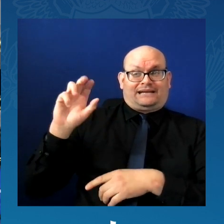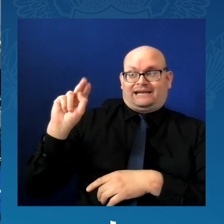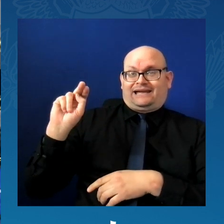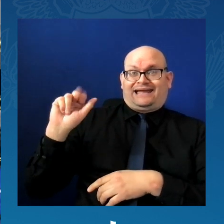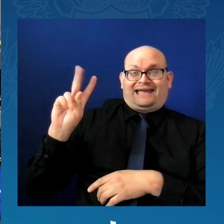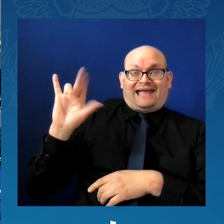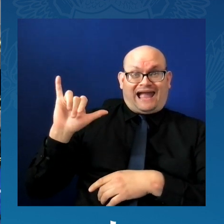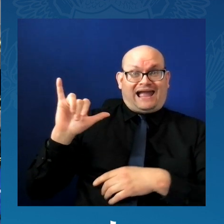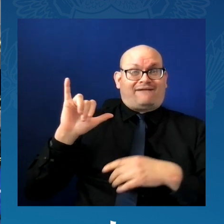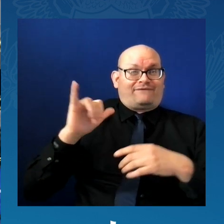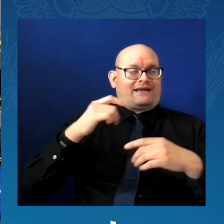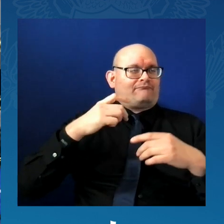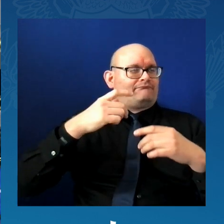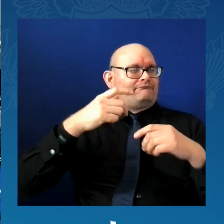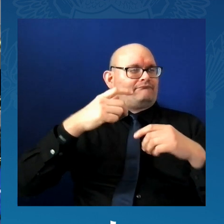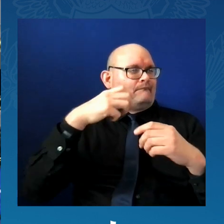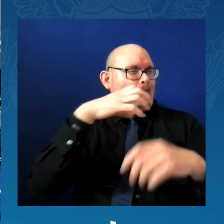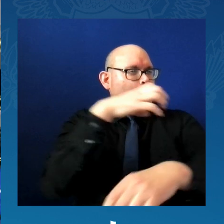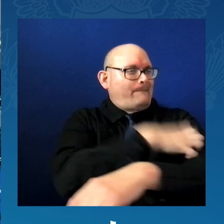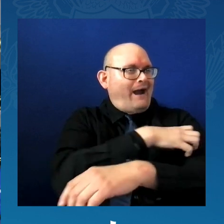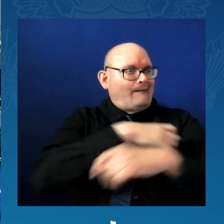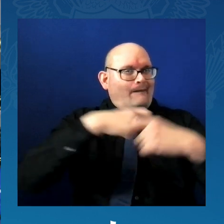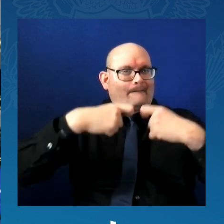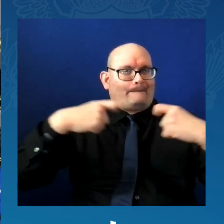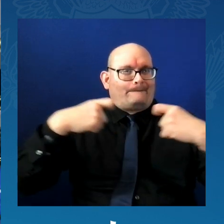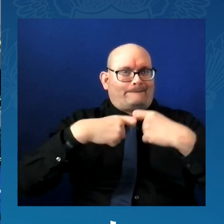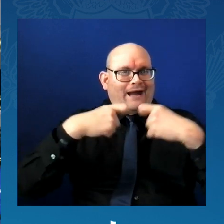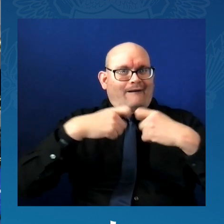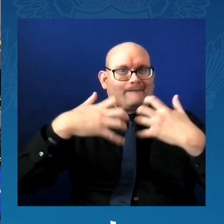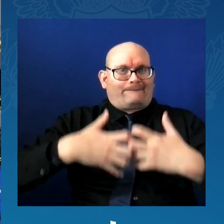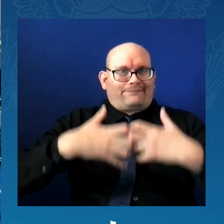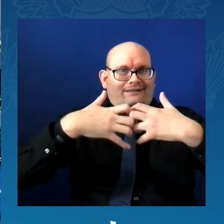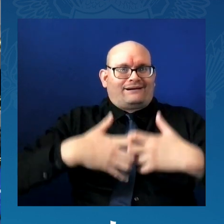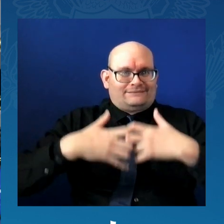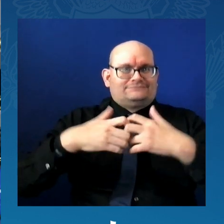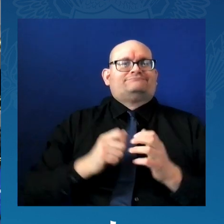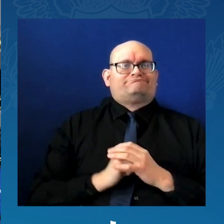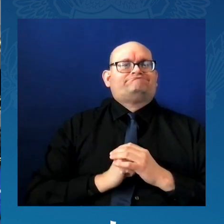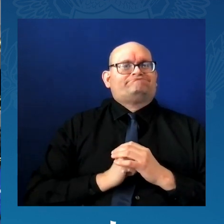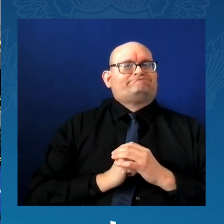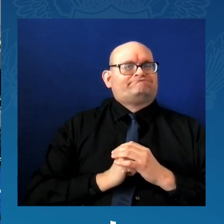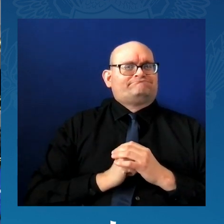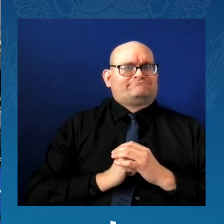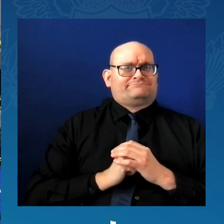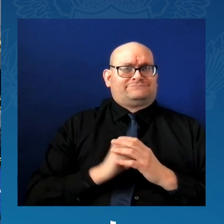MSU Denver. The university that we partner with sent us his resume and said, You should really take a look.